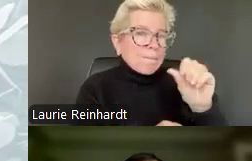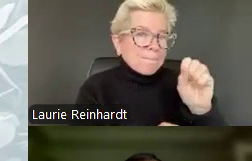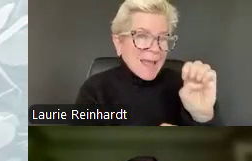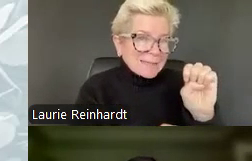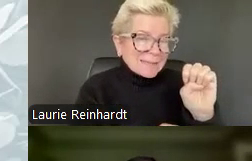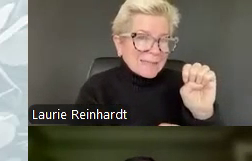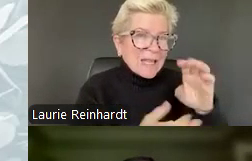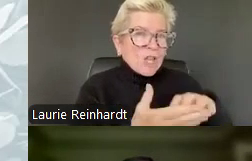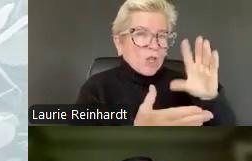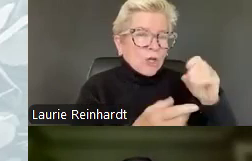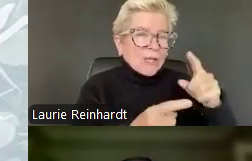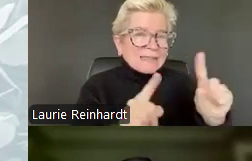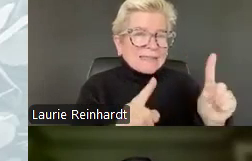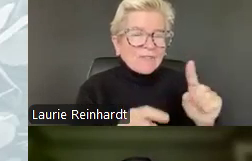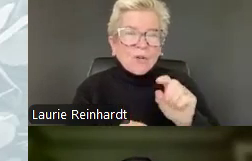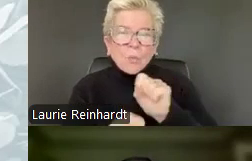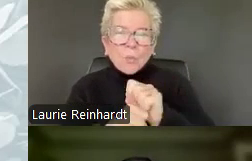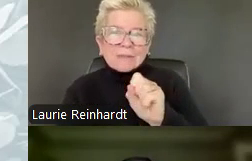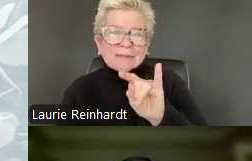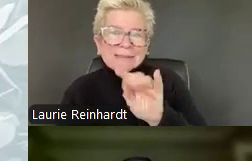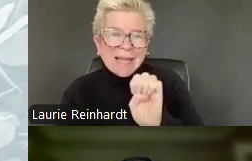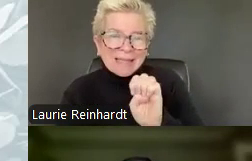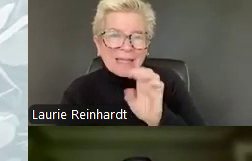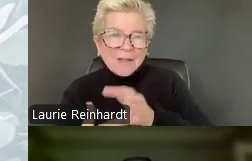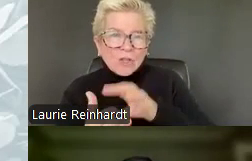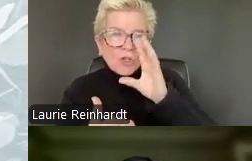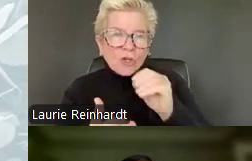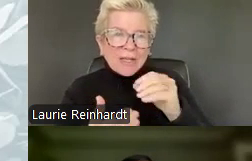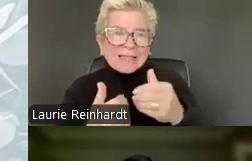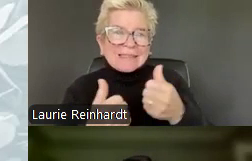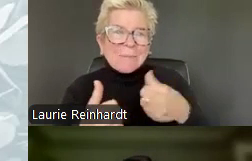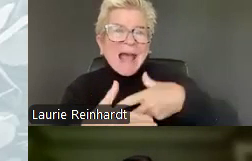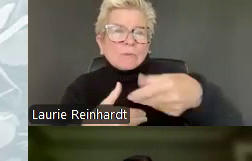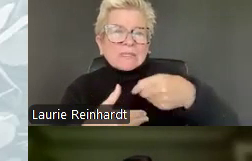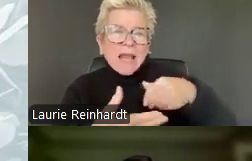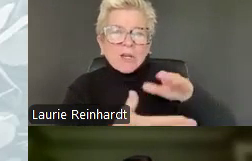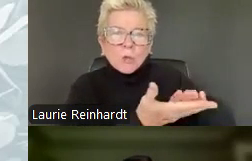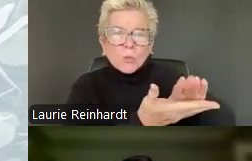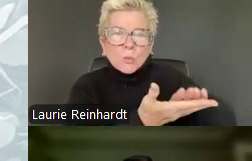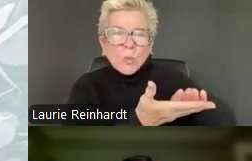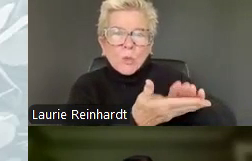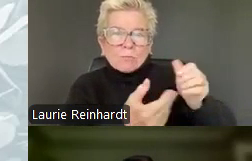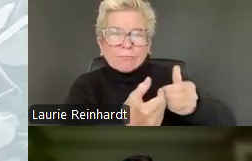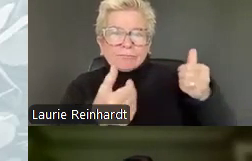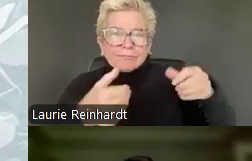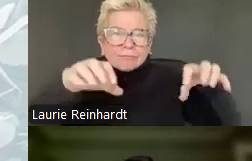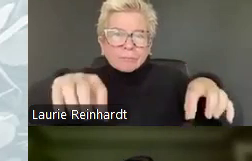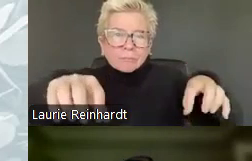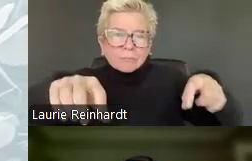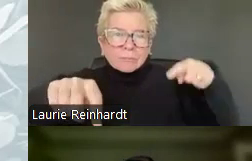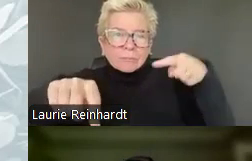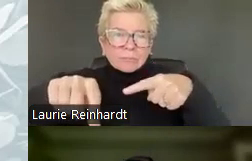would be at a separate location outside of the walls of the school. Work site learning credit